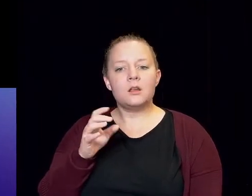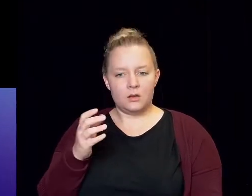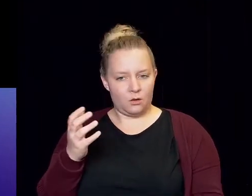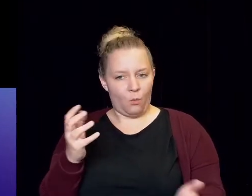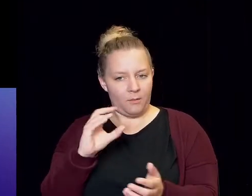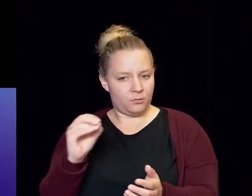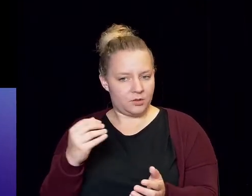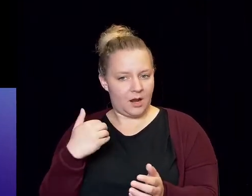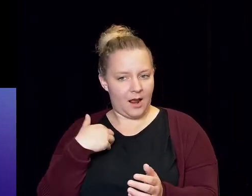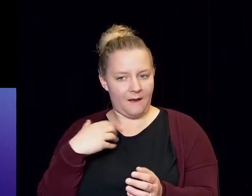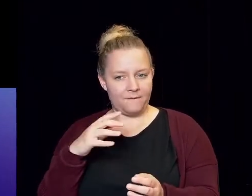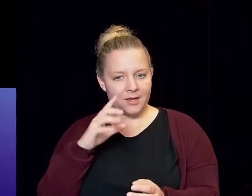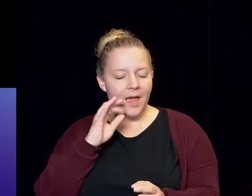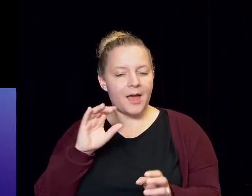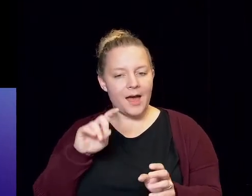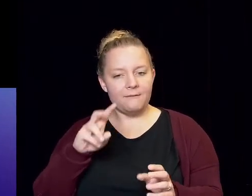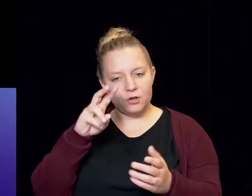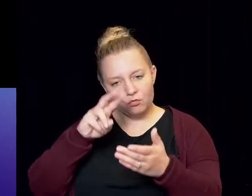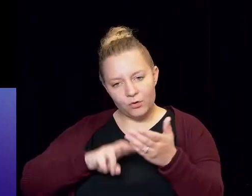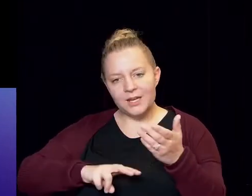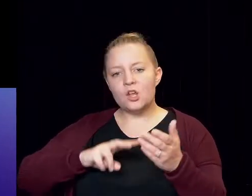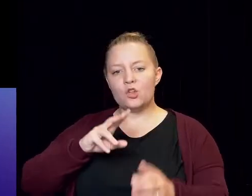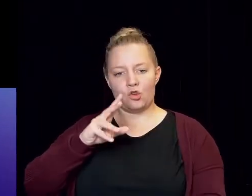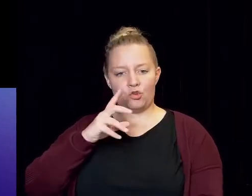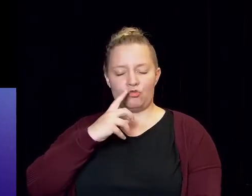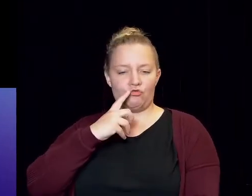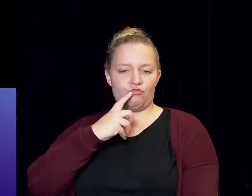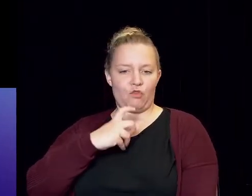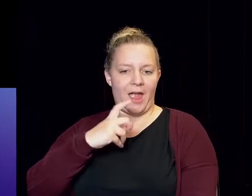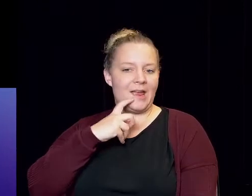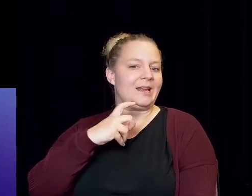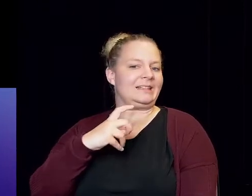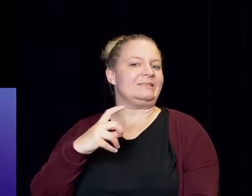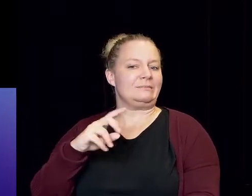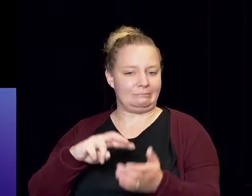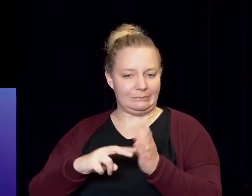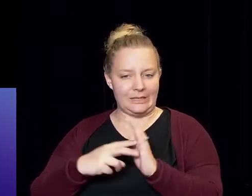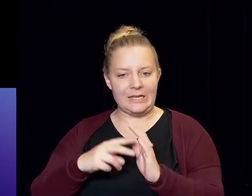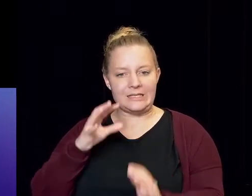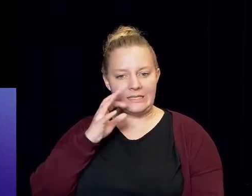Cats are here the red block, so you look here. That is 30% Whenever you write percents, you do need to put